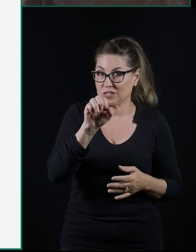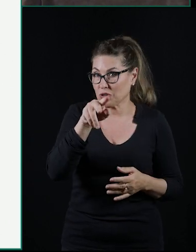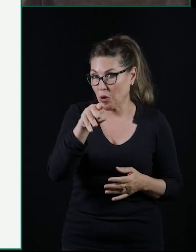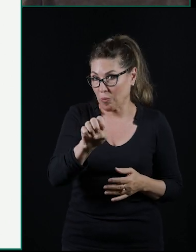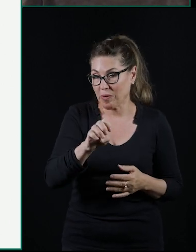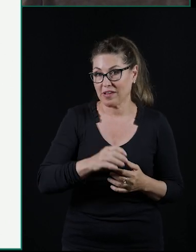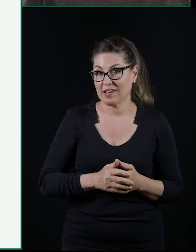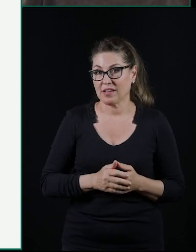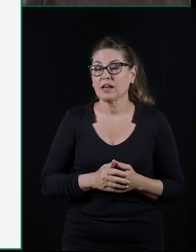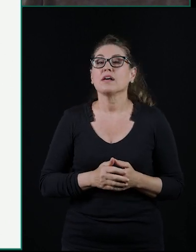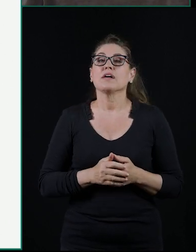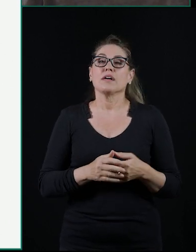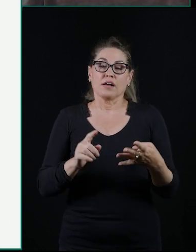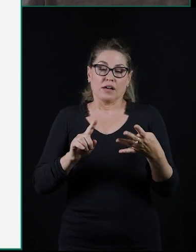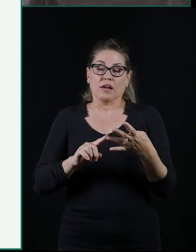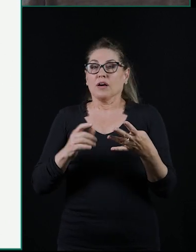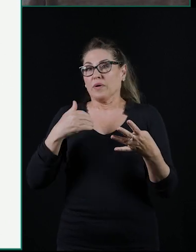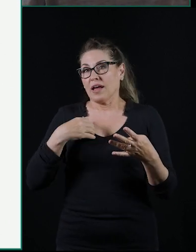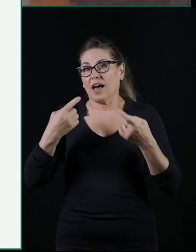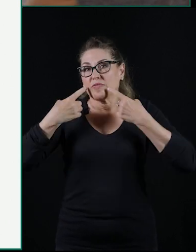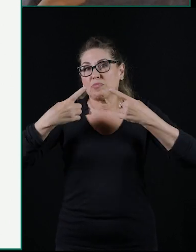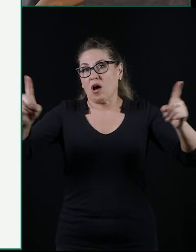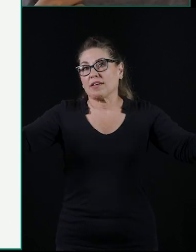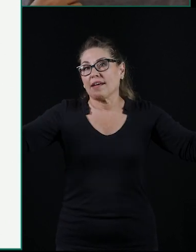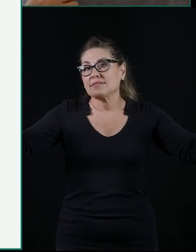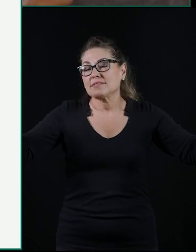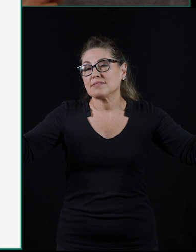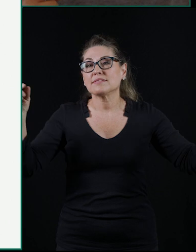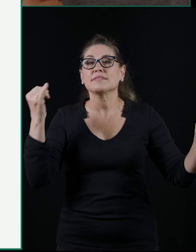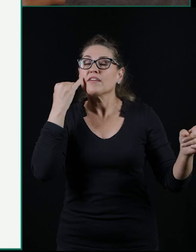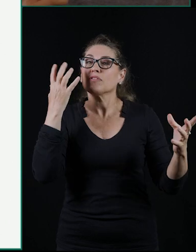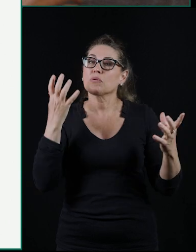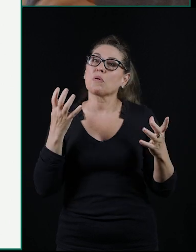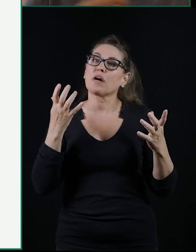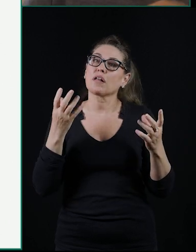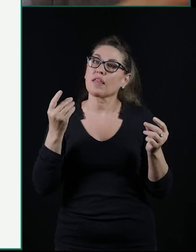And we have broadcast where you want to quickly talk